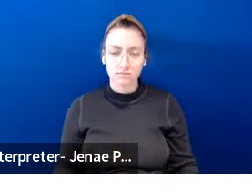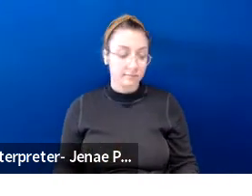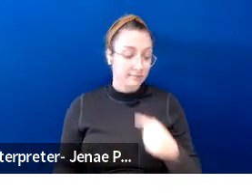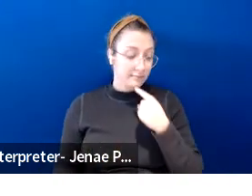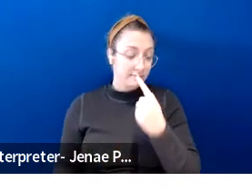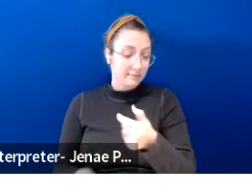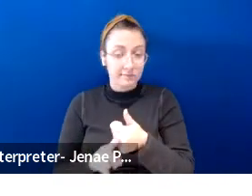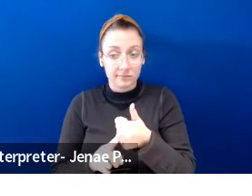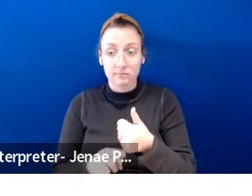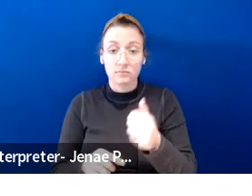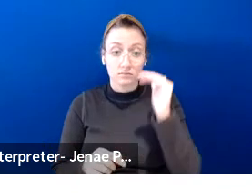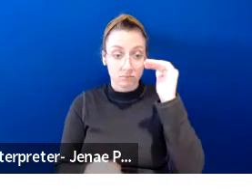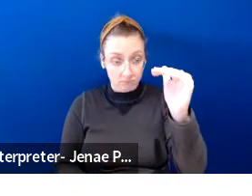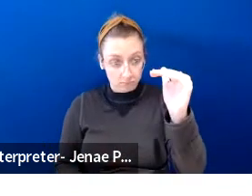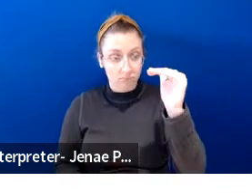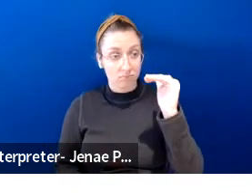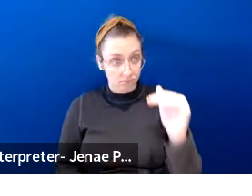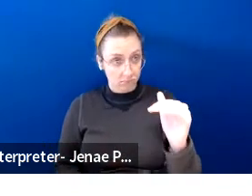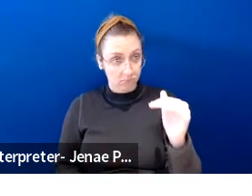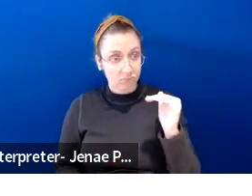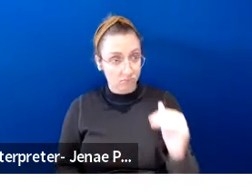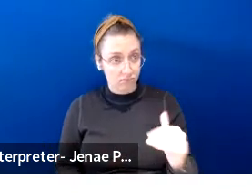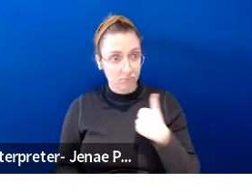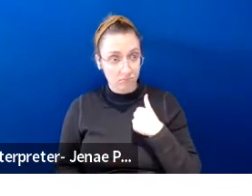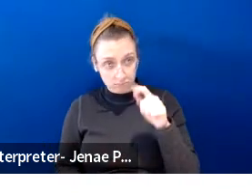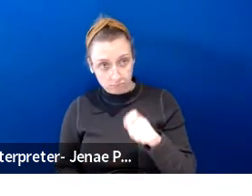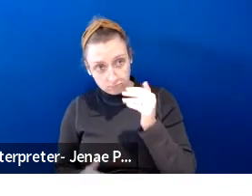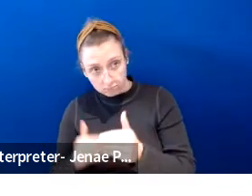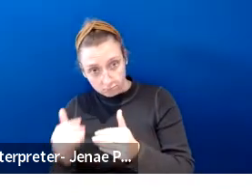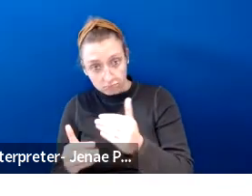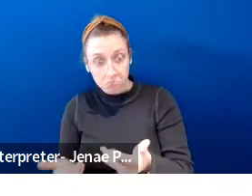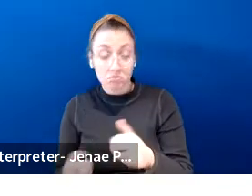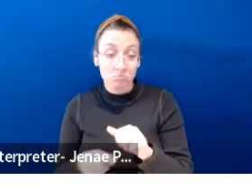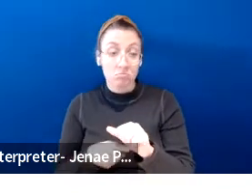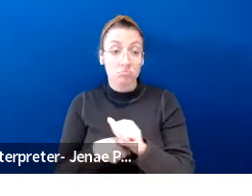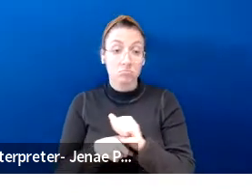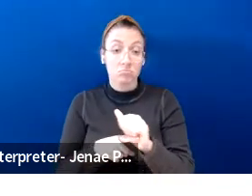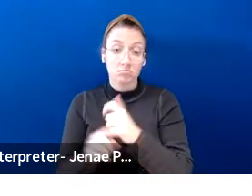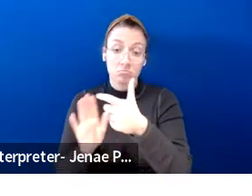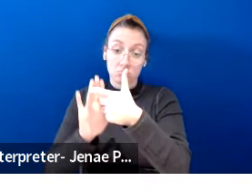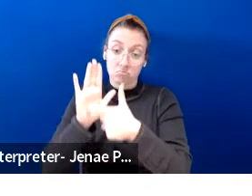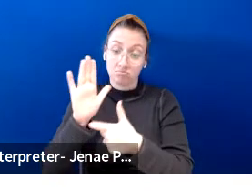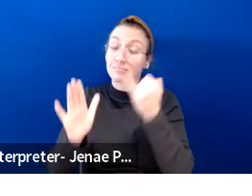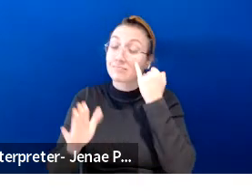that I need to take you can rehearse scripts for what you would do if you encounter blockage, right?